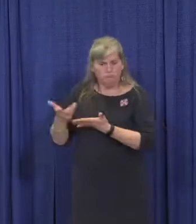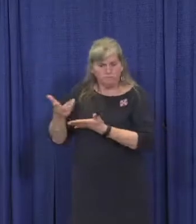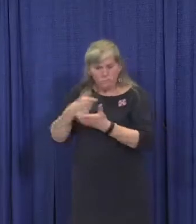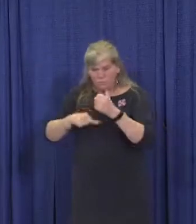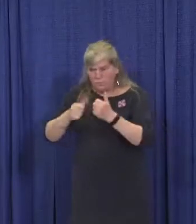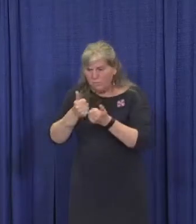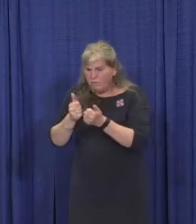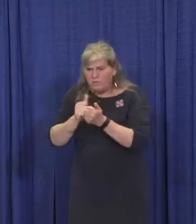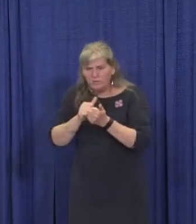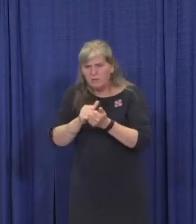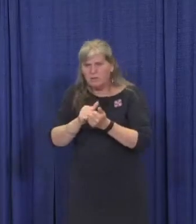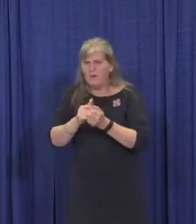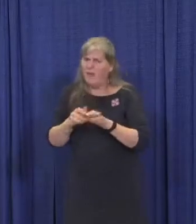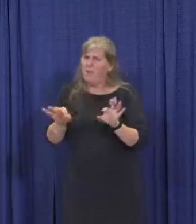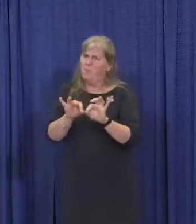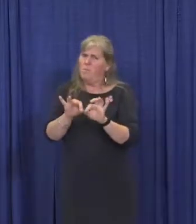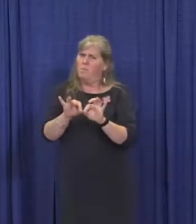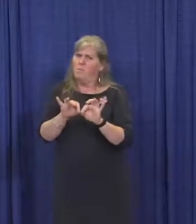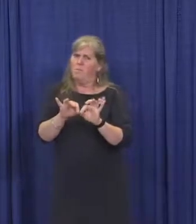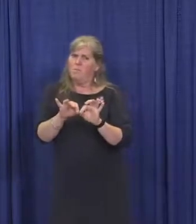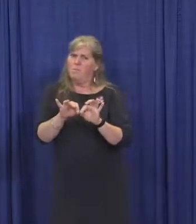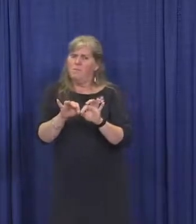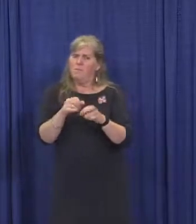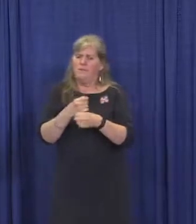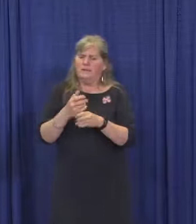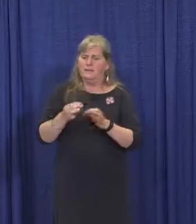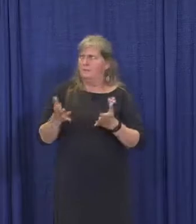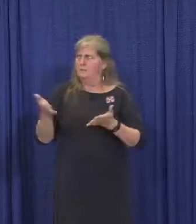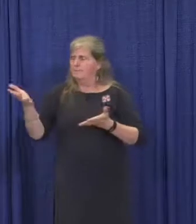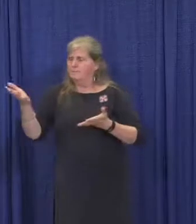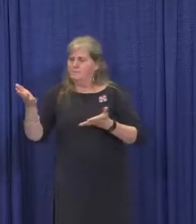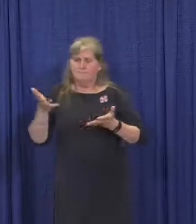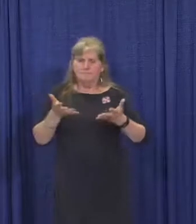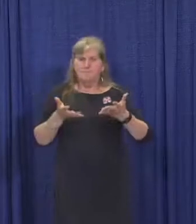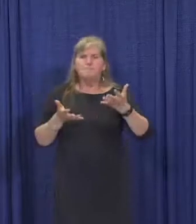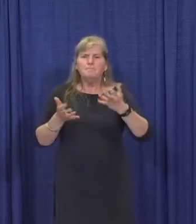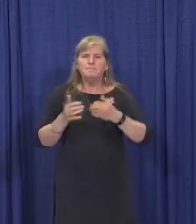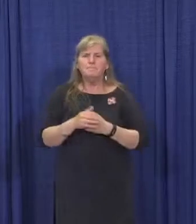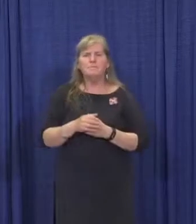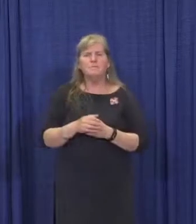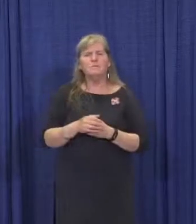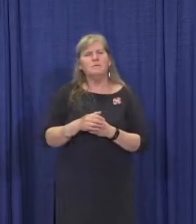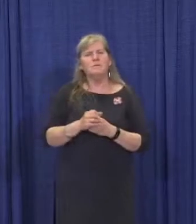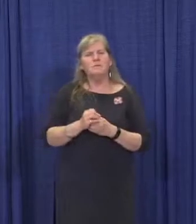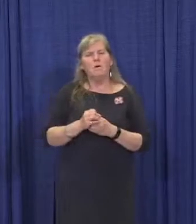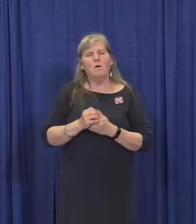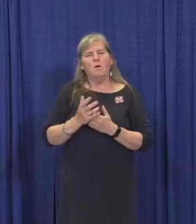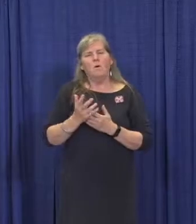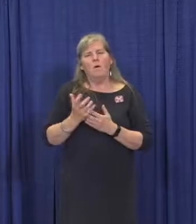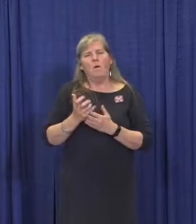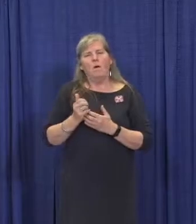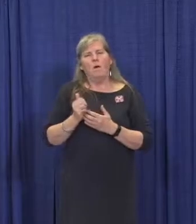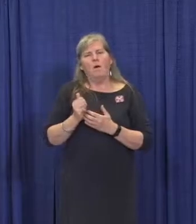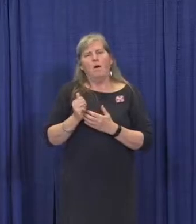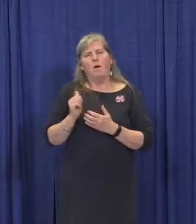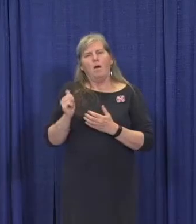close conversation with each other which is paramount and we wish all three territories well